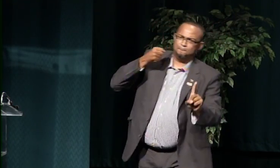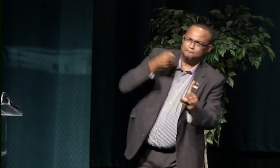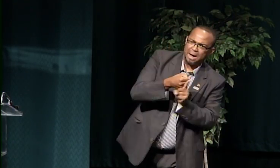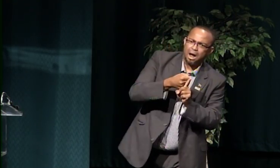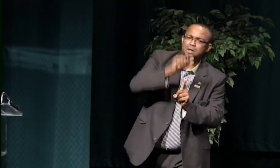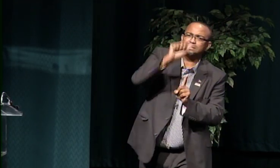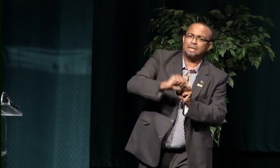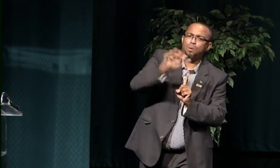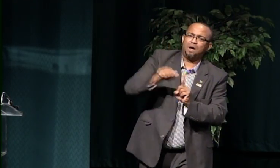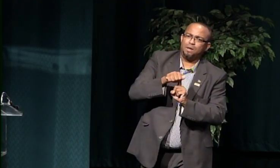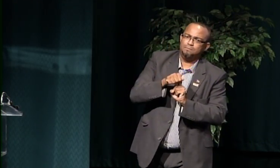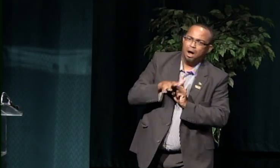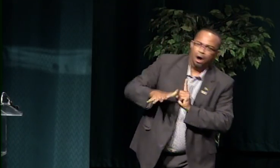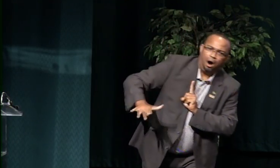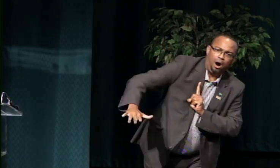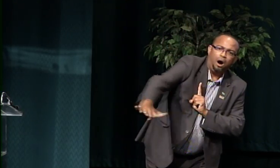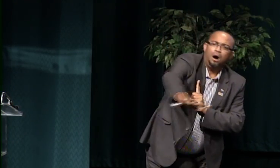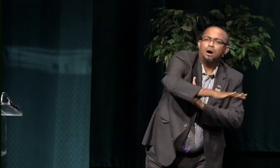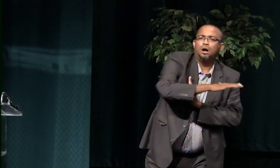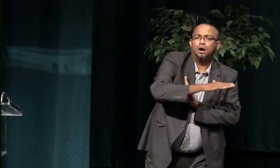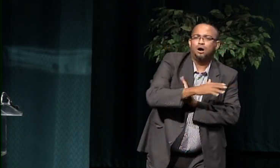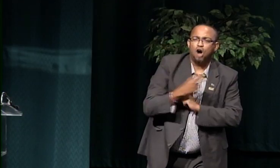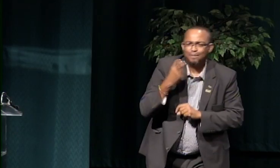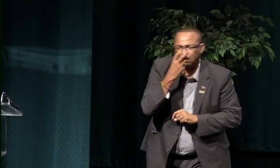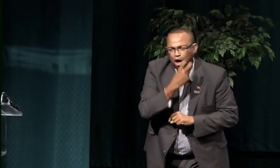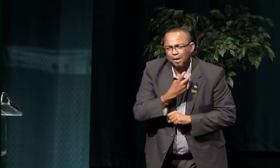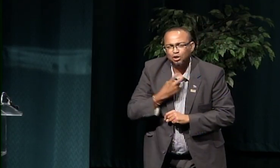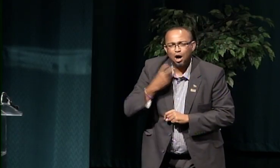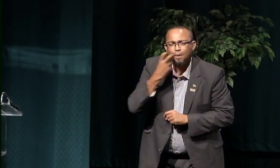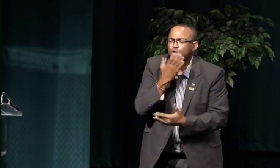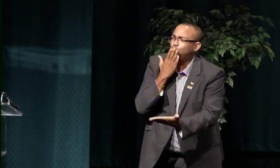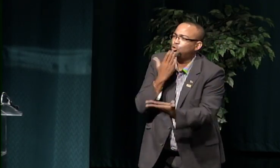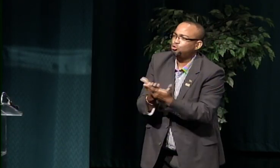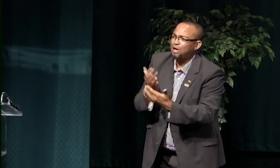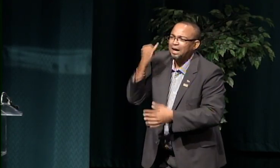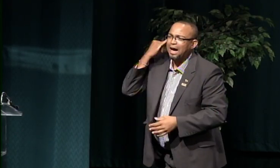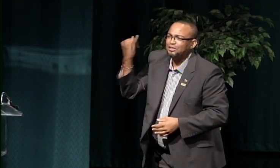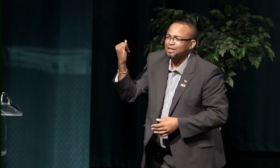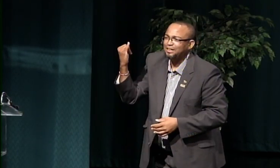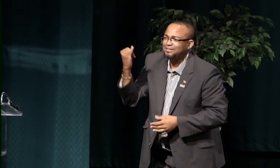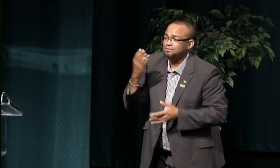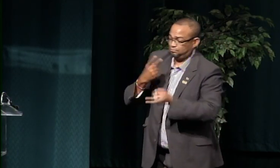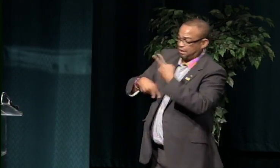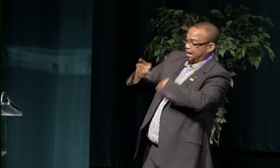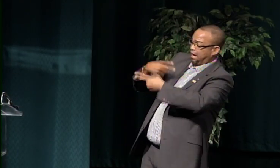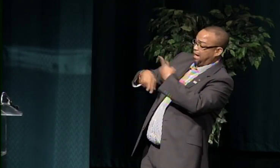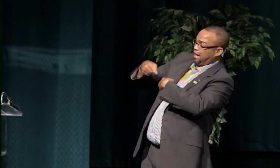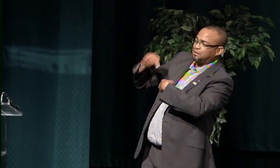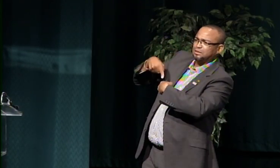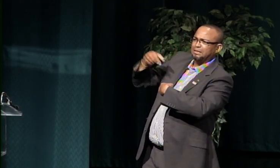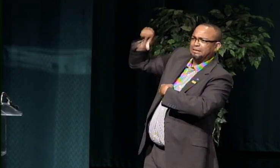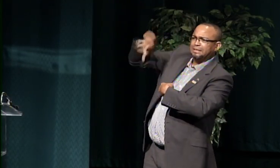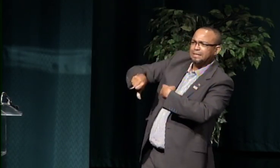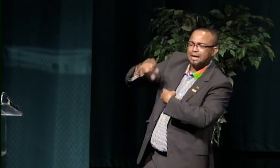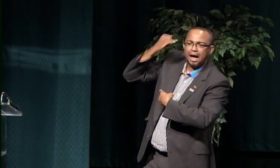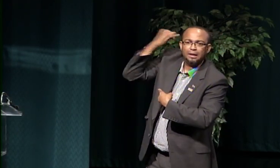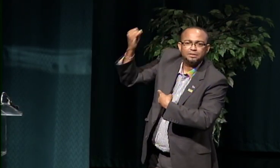People thought that was a good idea